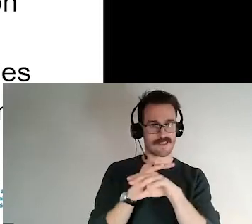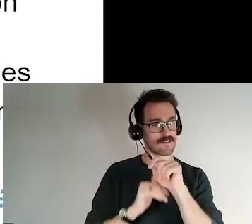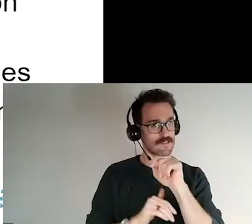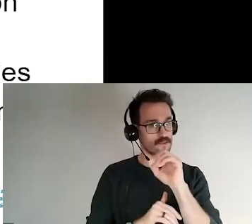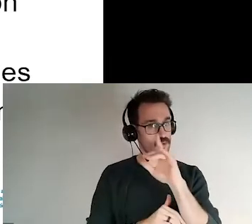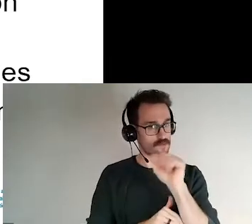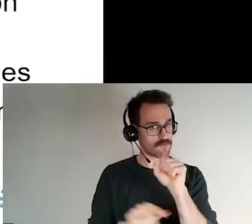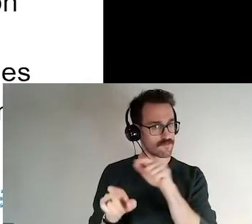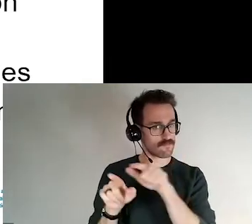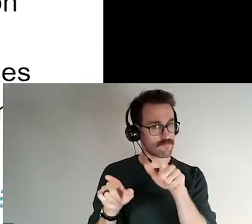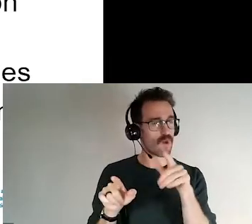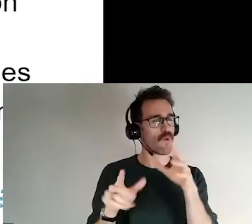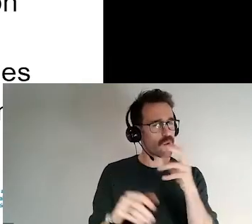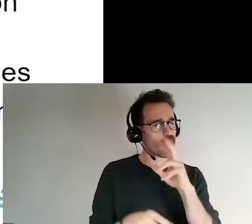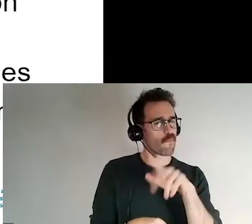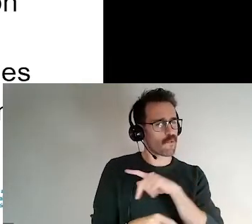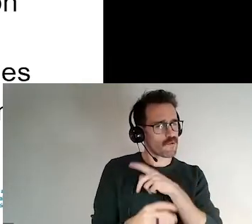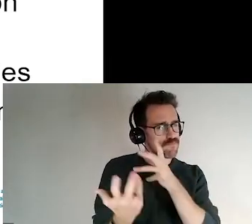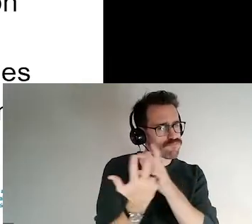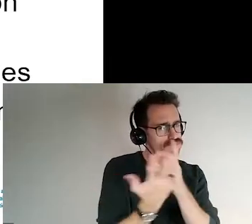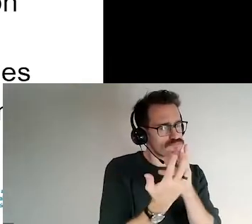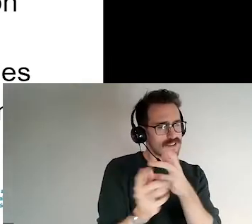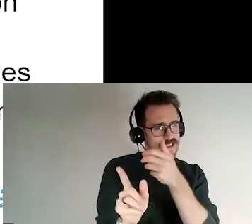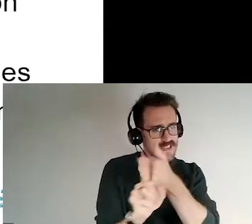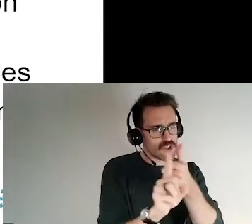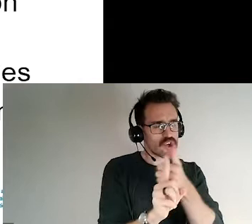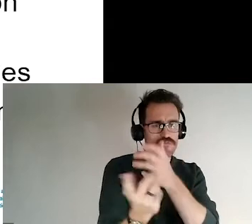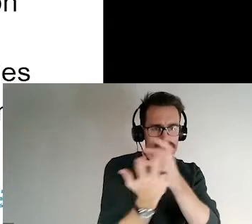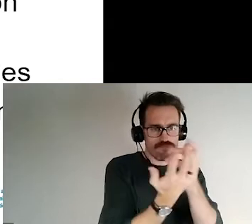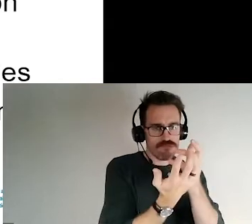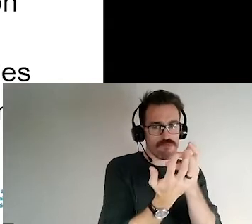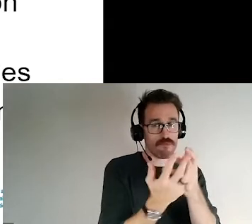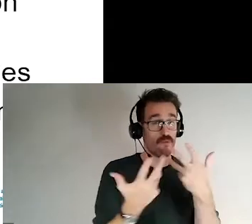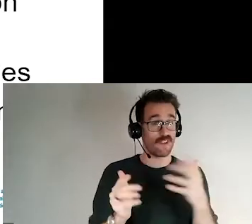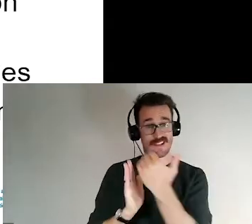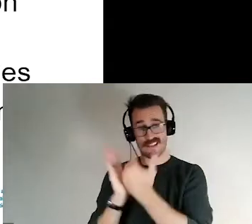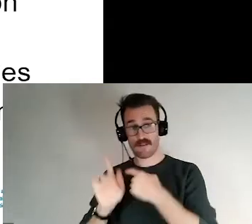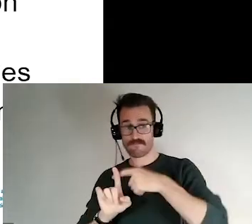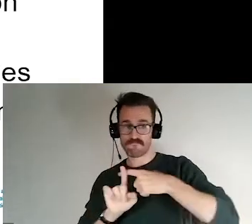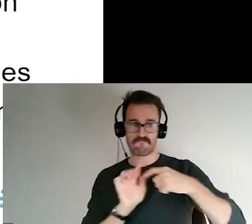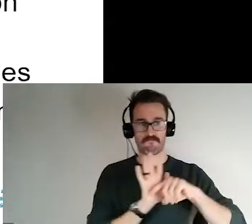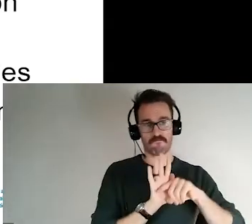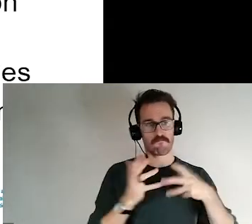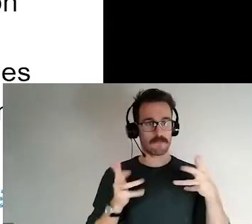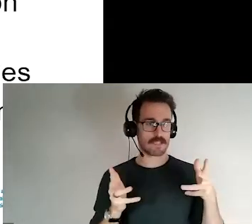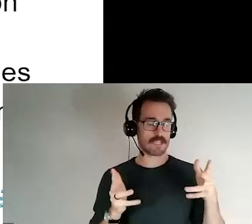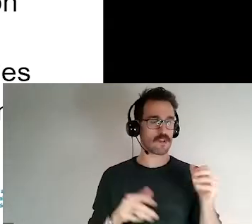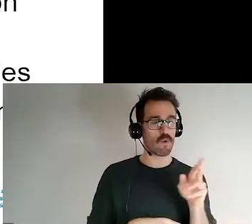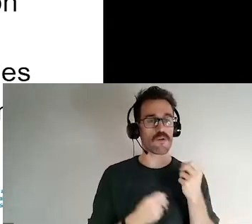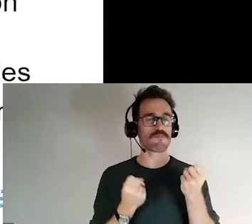personalized and interactive. Not a list of pros and cons, or lots of material that you passively